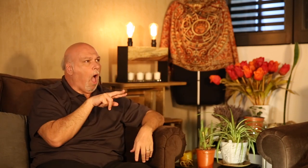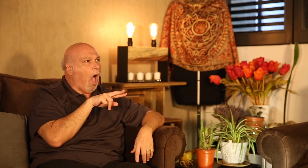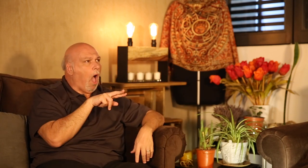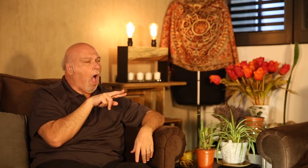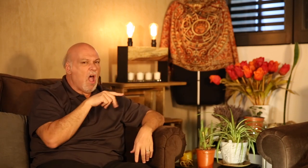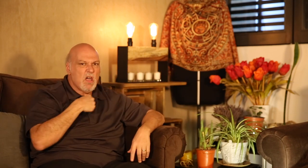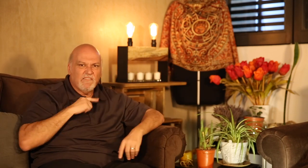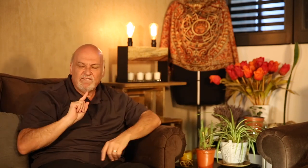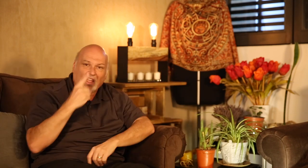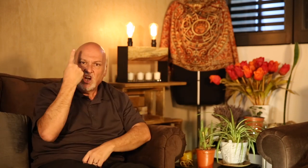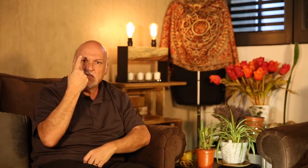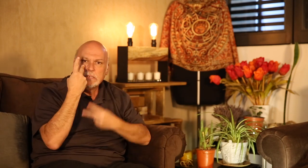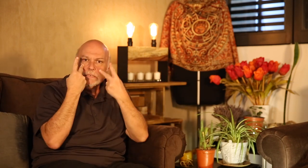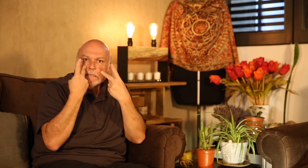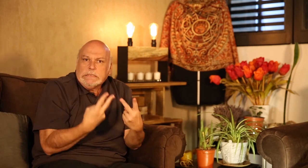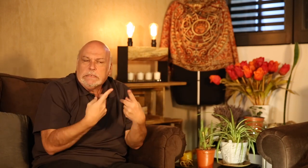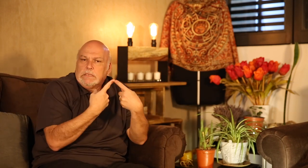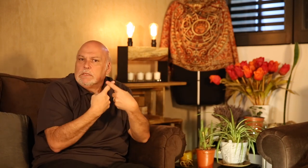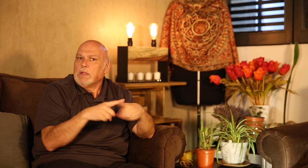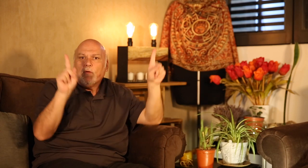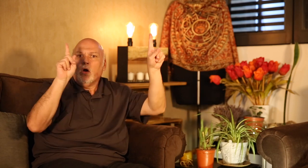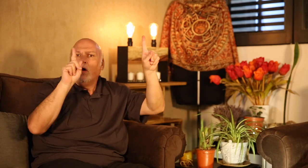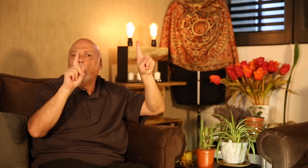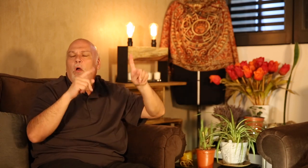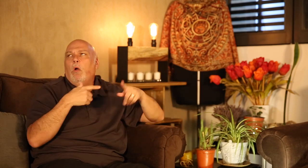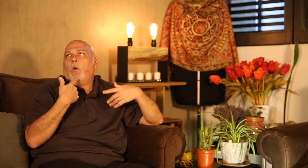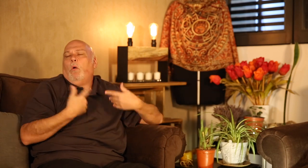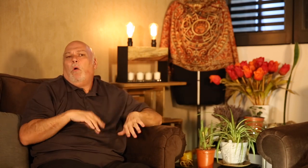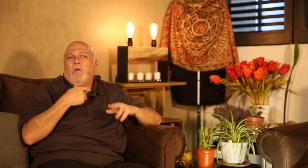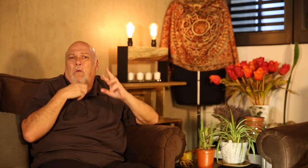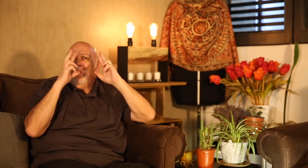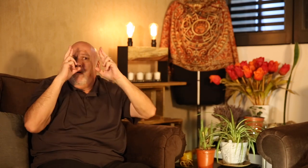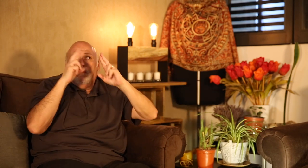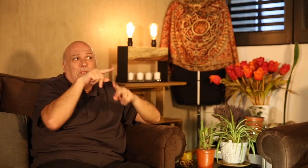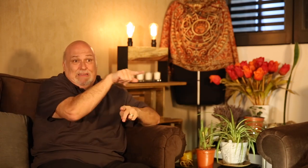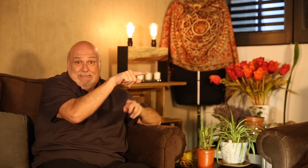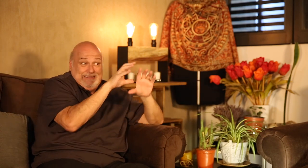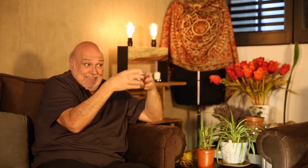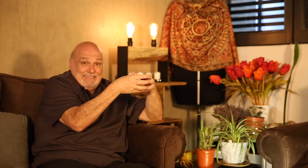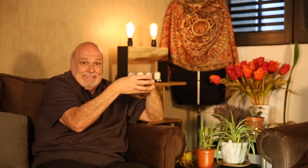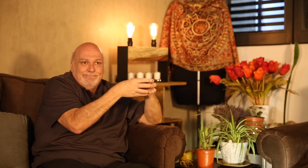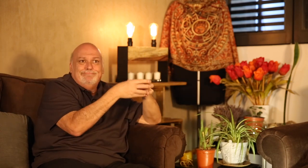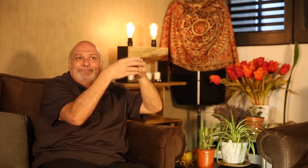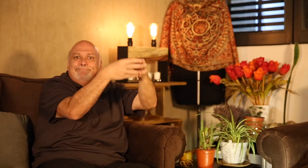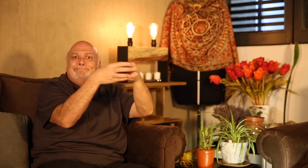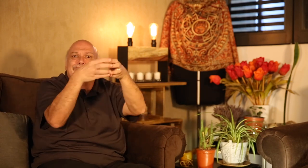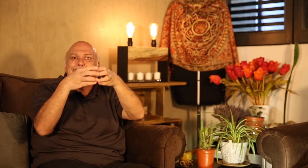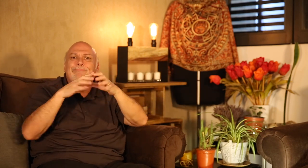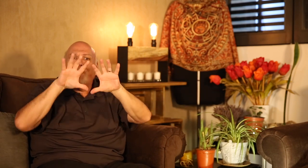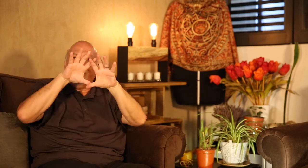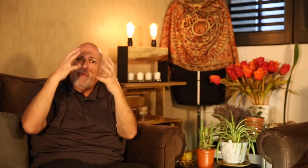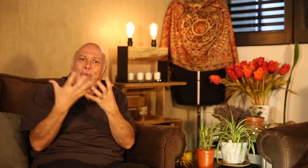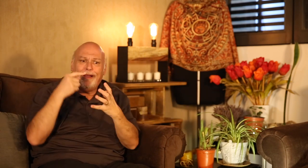I was surprised and did not see something like this before. I hope they will do a world tour and I'm sure others